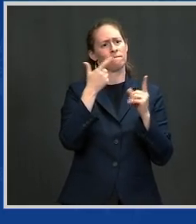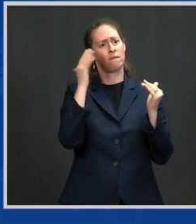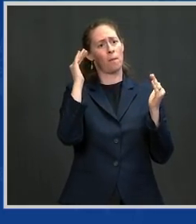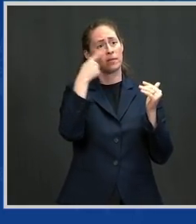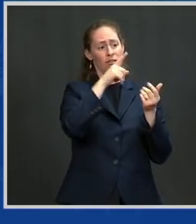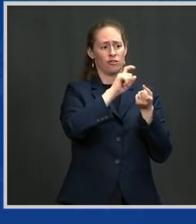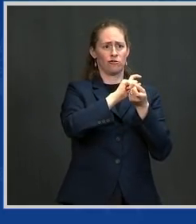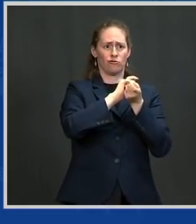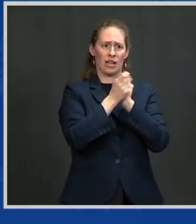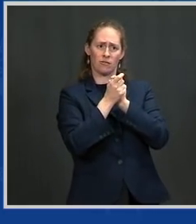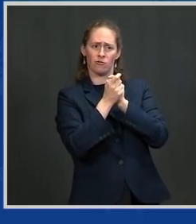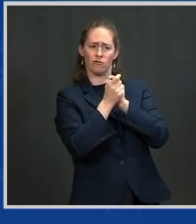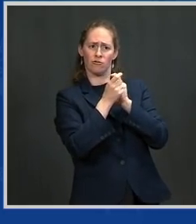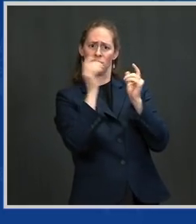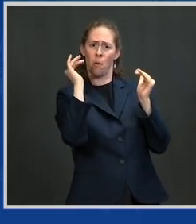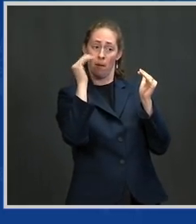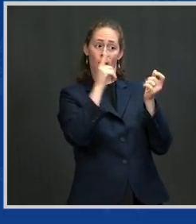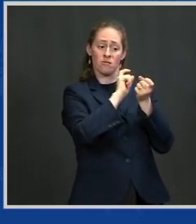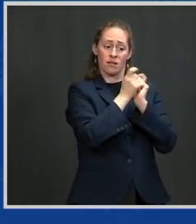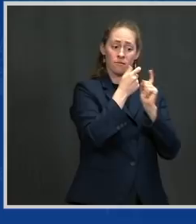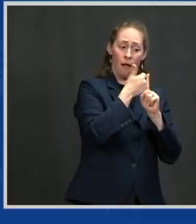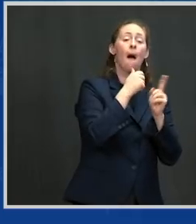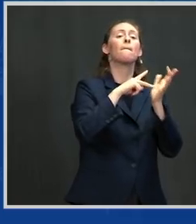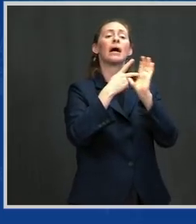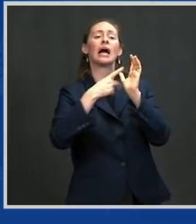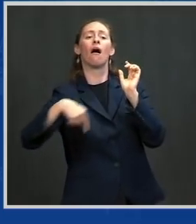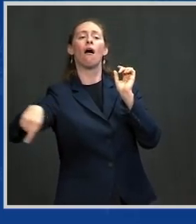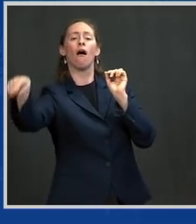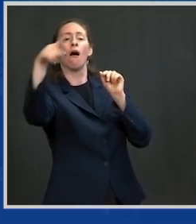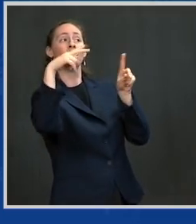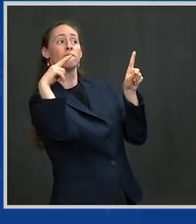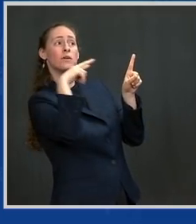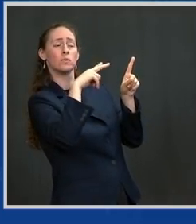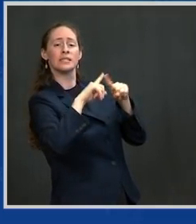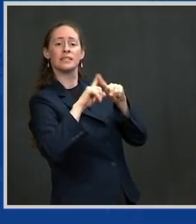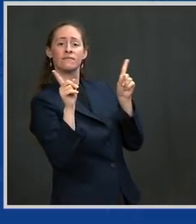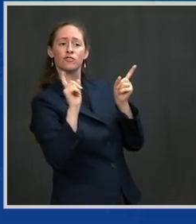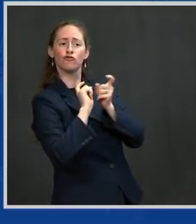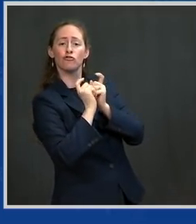in terms of whether or not he will engage in behavior